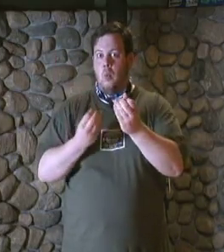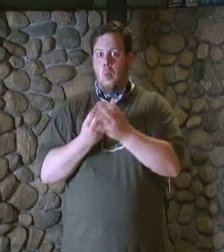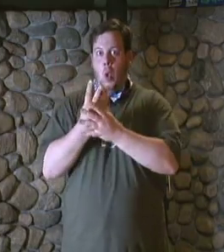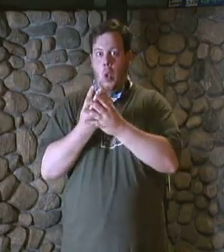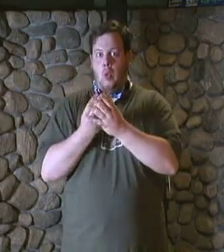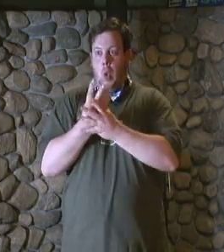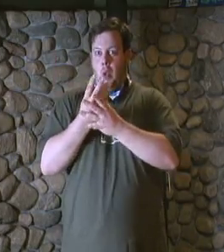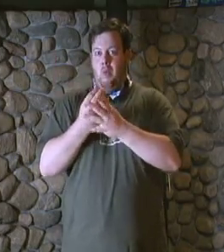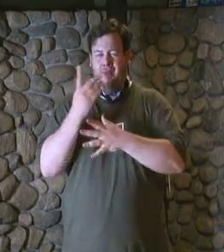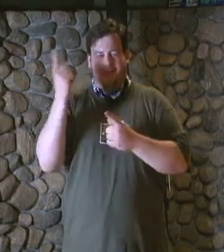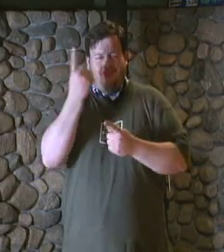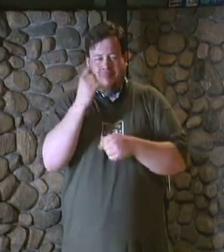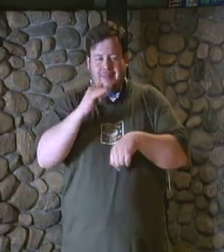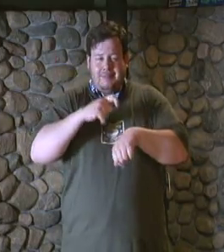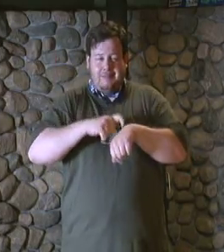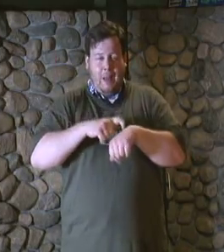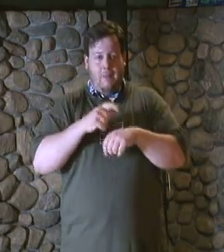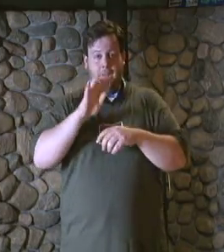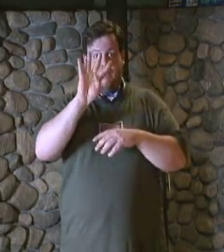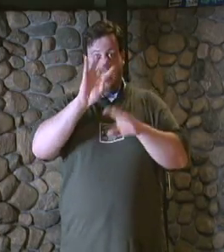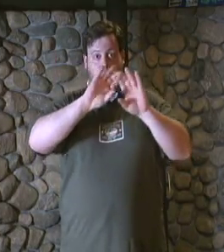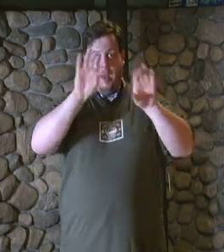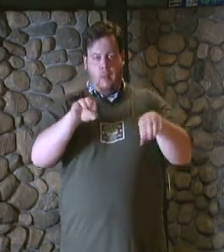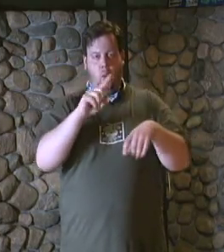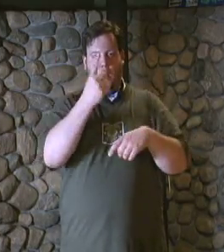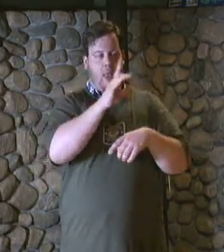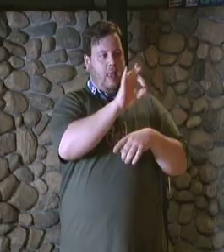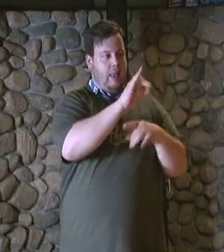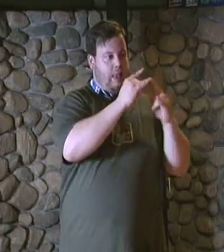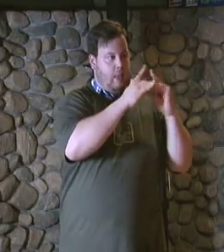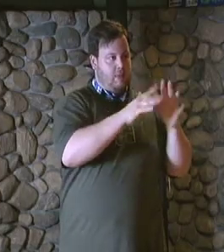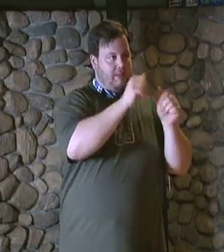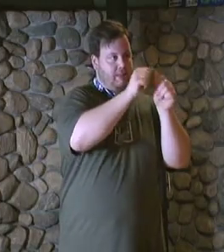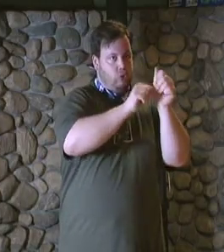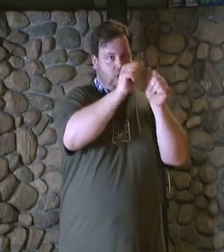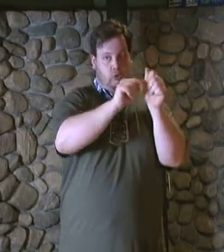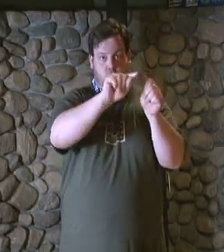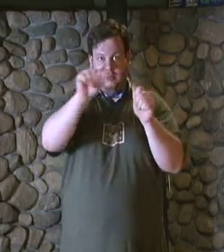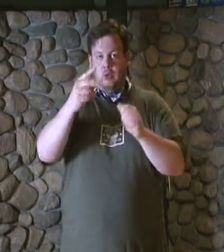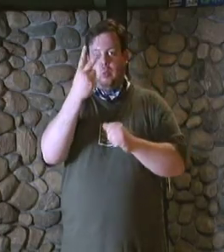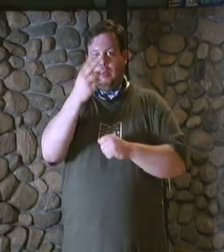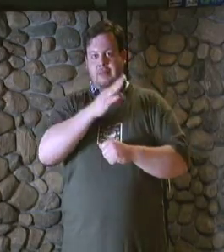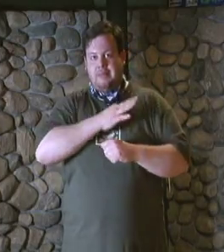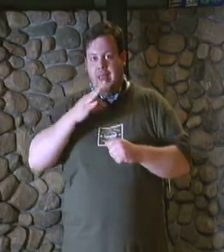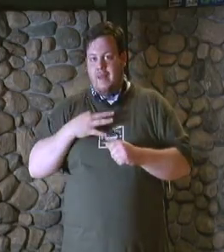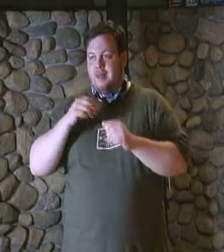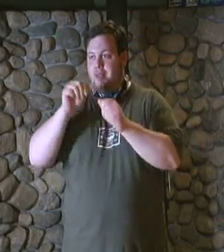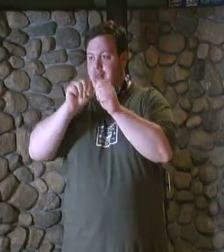Over the years, the sessions began to grow. At first, there were only four cabins.